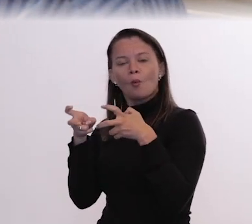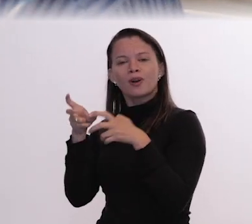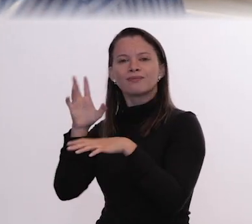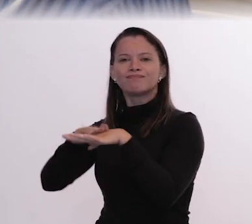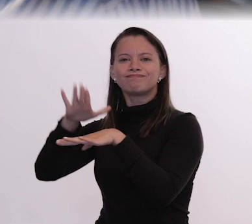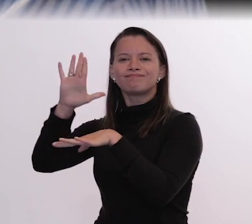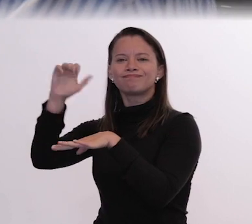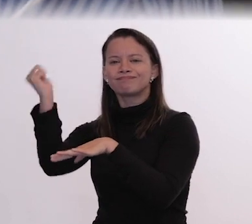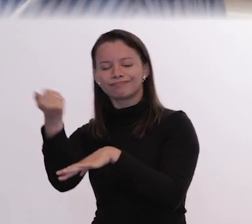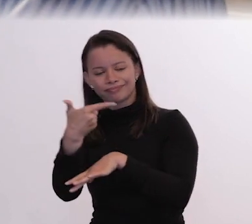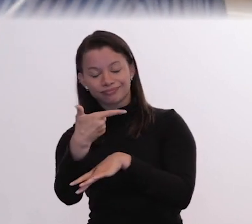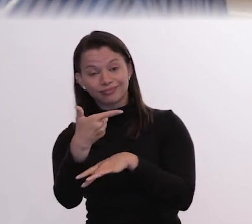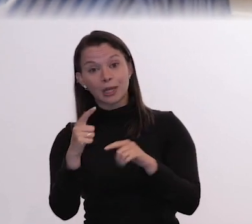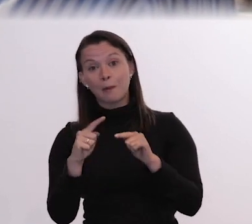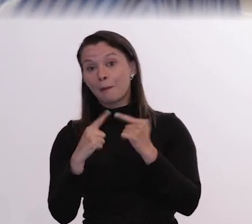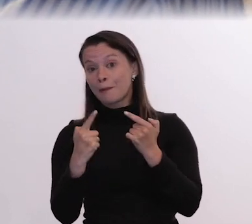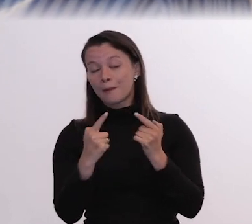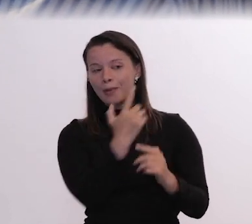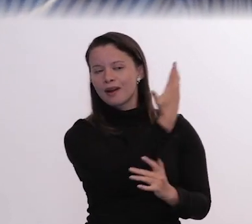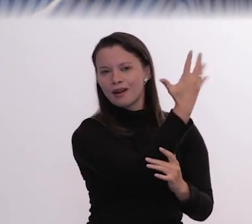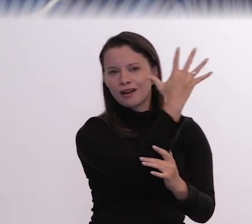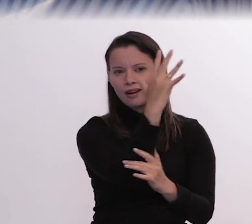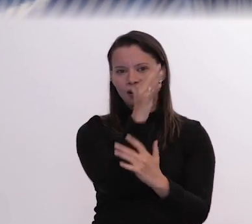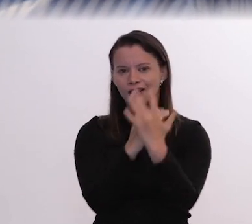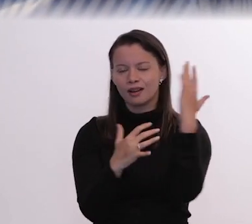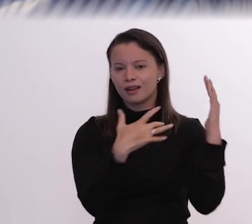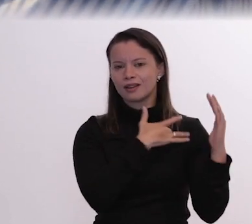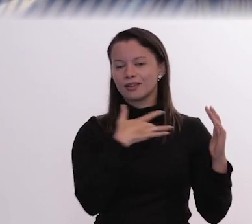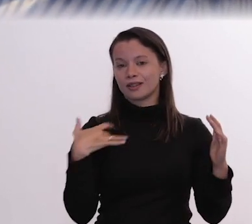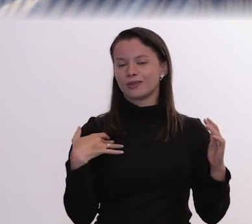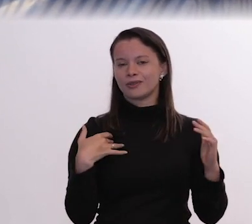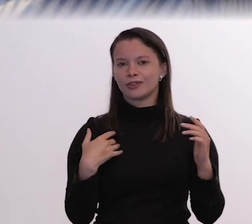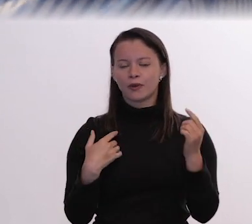So, this estimate should be done and it's a knot that still needs to be tied.